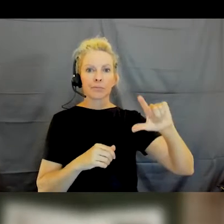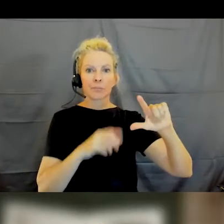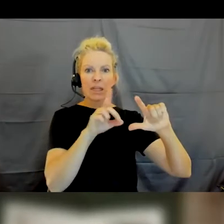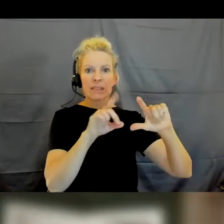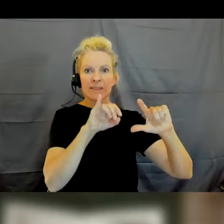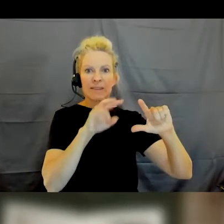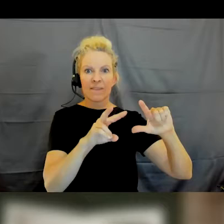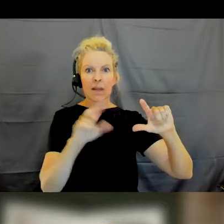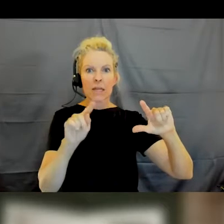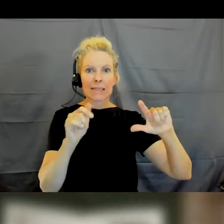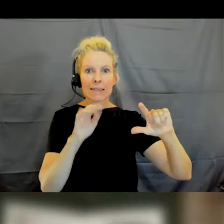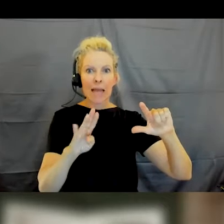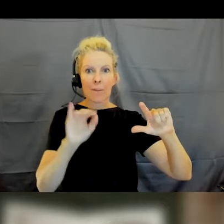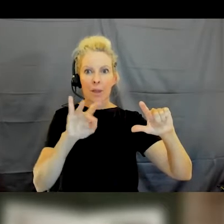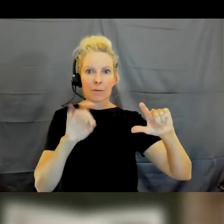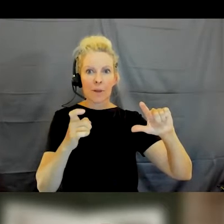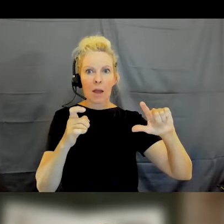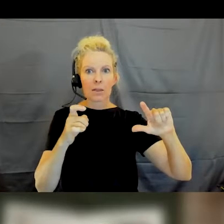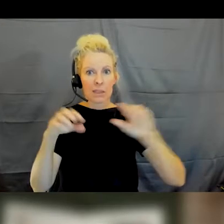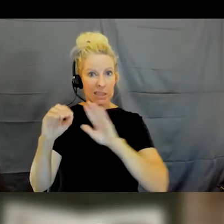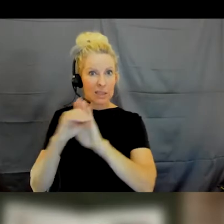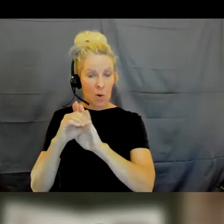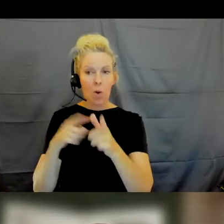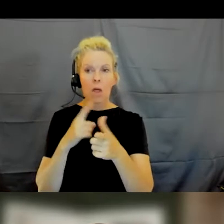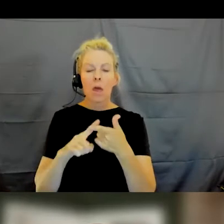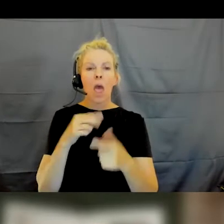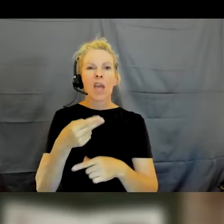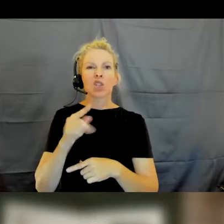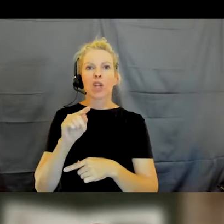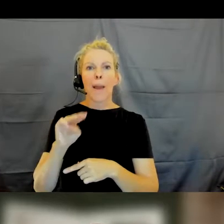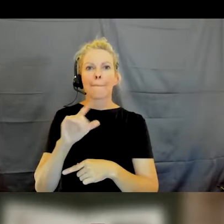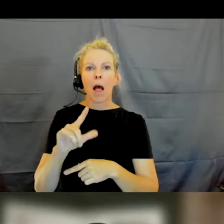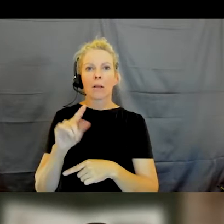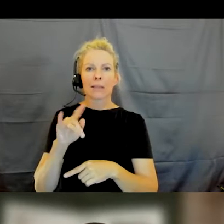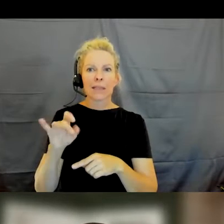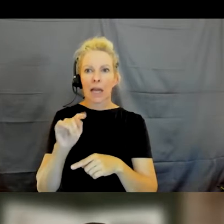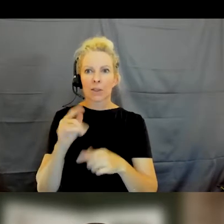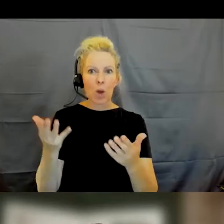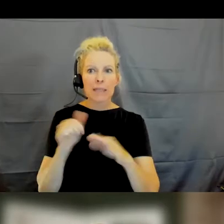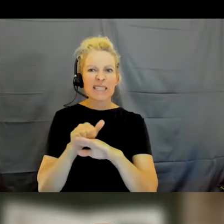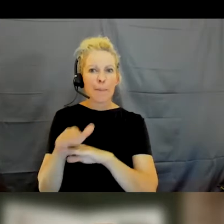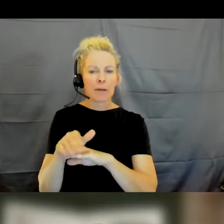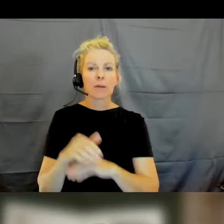it and the HTML text inside of that is submit. Div is a generic container. Doesn't have any